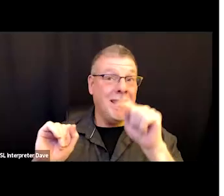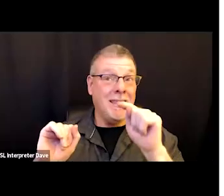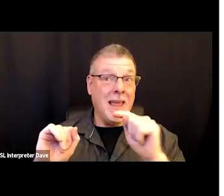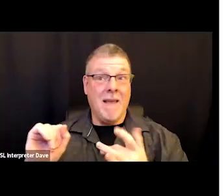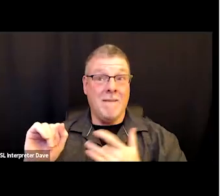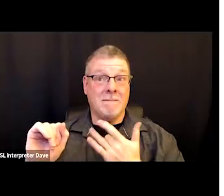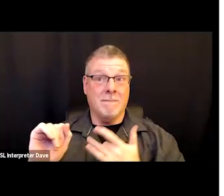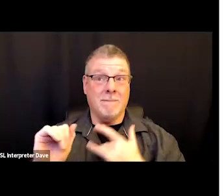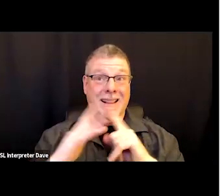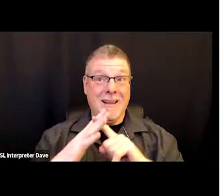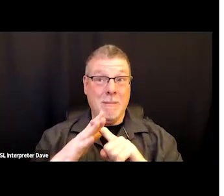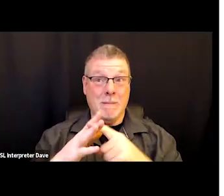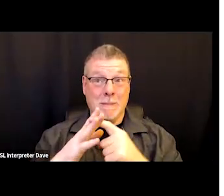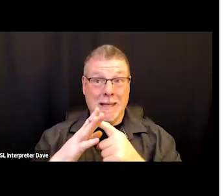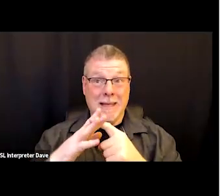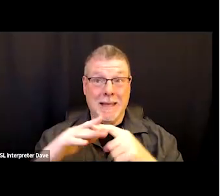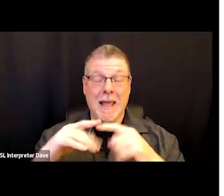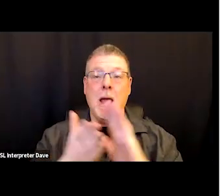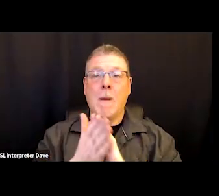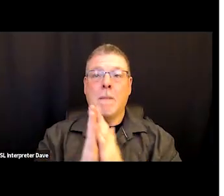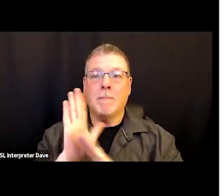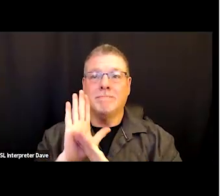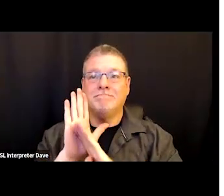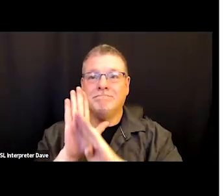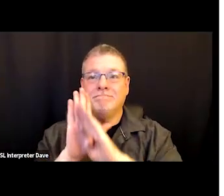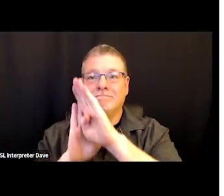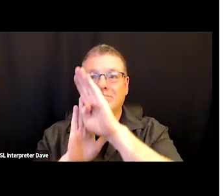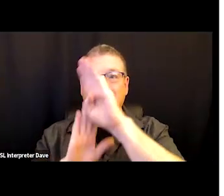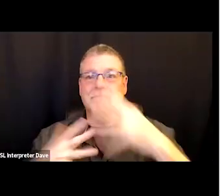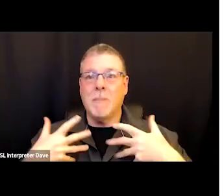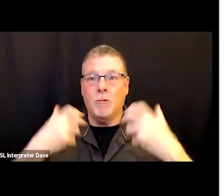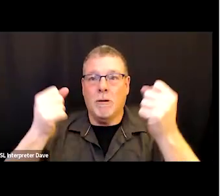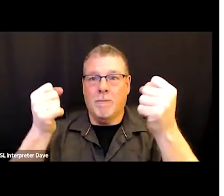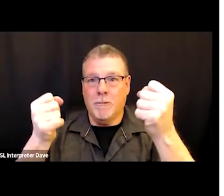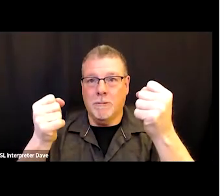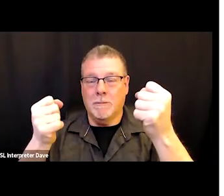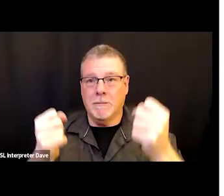and I think a lot of recovery, the foundation of recovery from a substance use disorder,